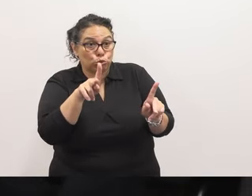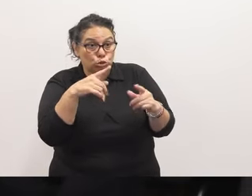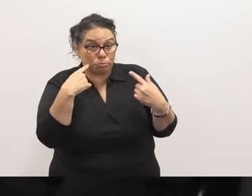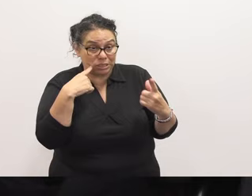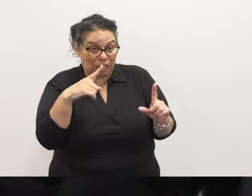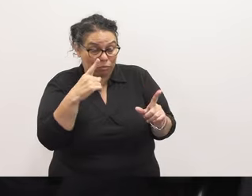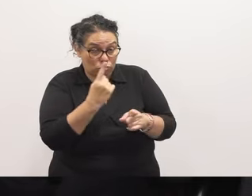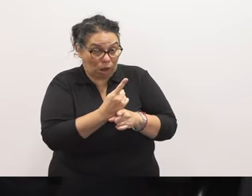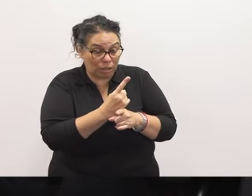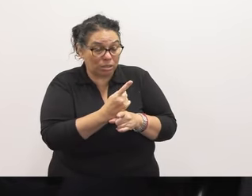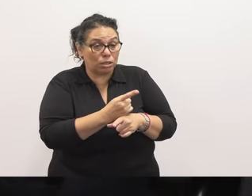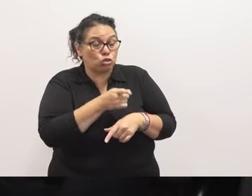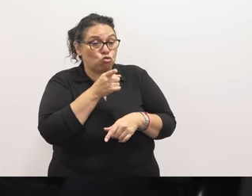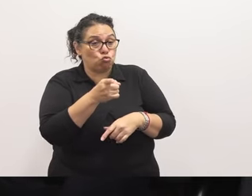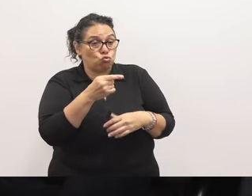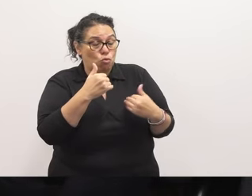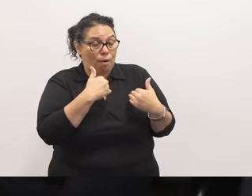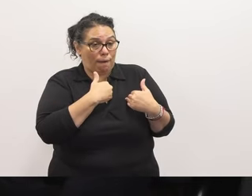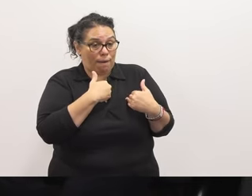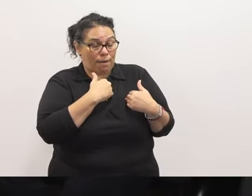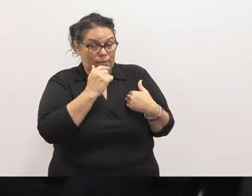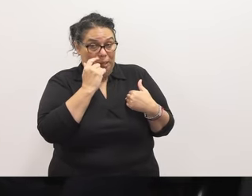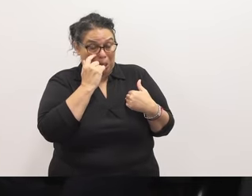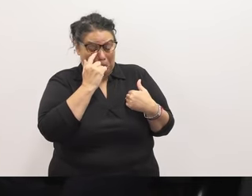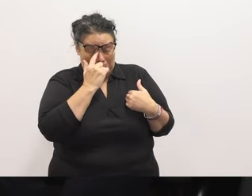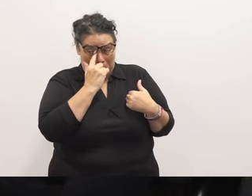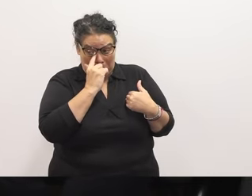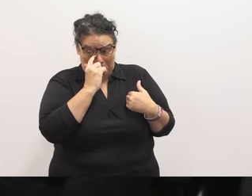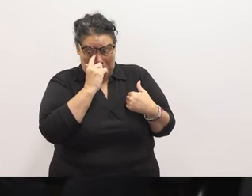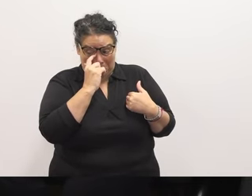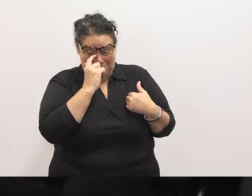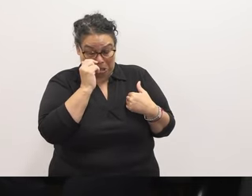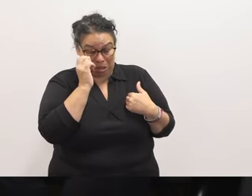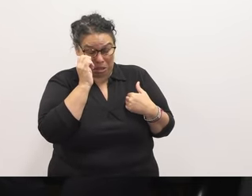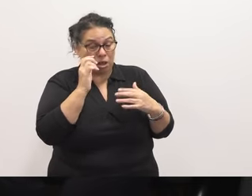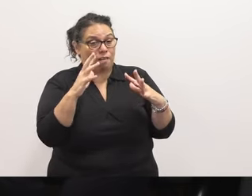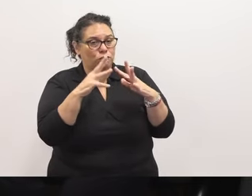You have a football family,